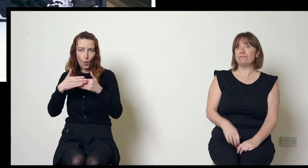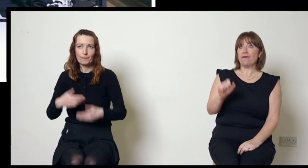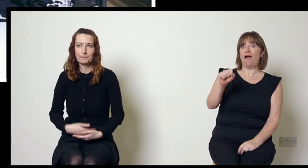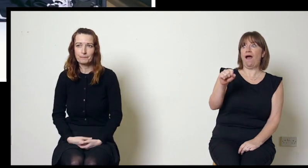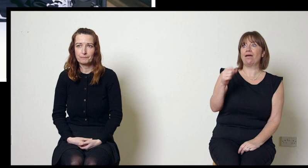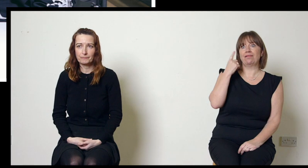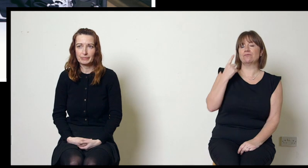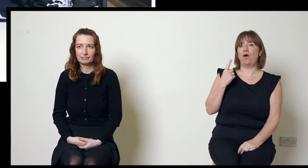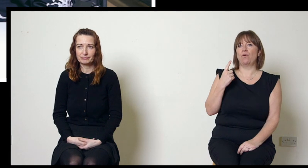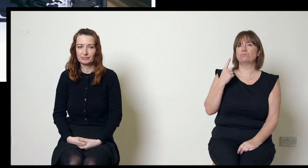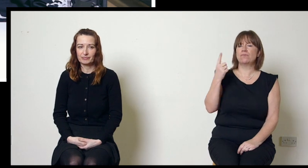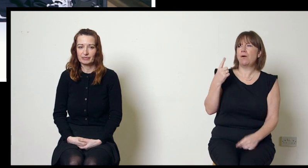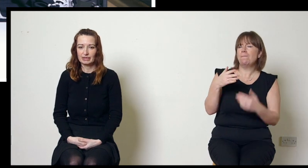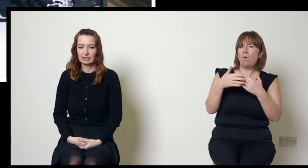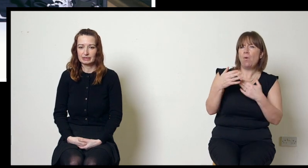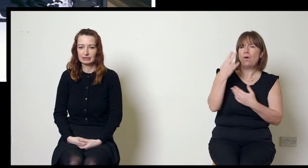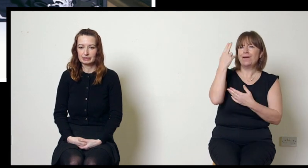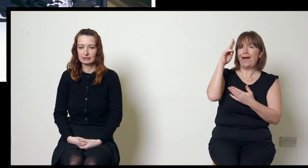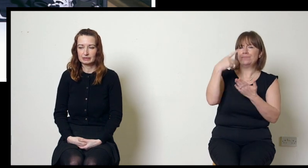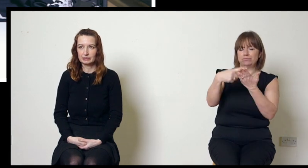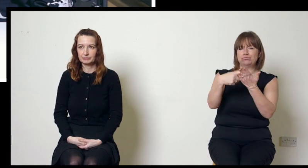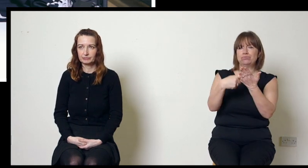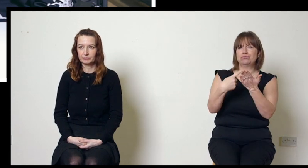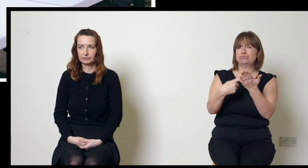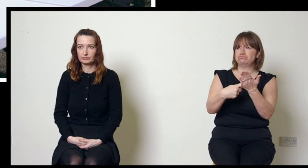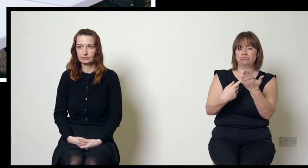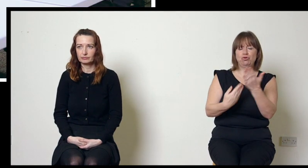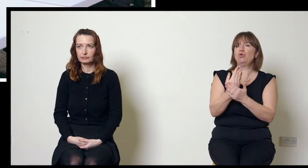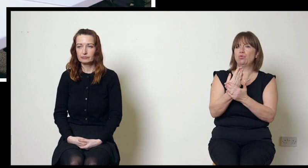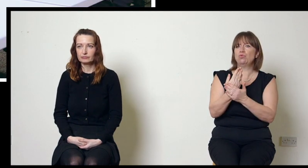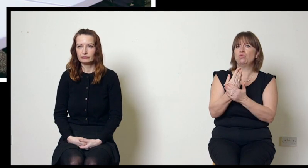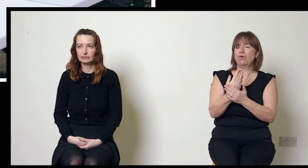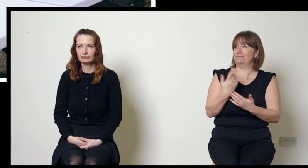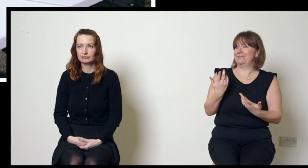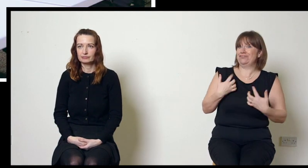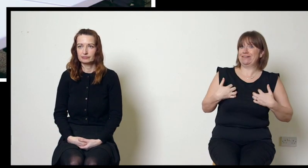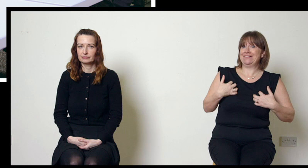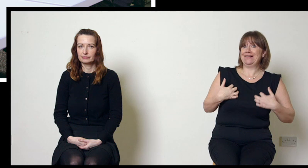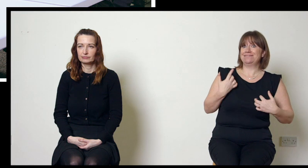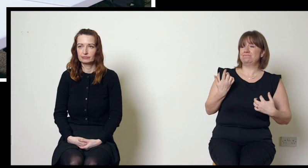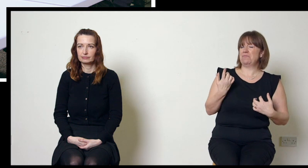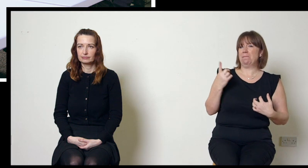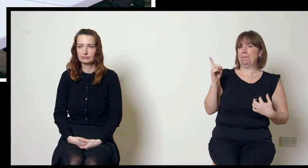I'm seeing more names that are new to us. I think what's interesting as well, that people who maybe don't identify